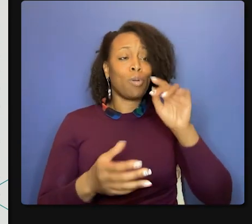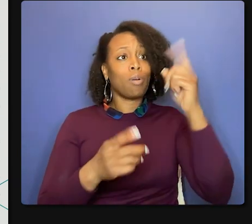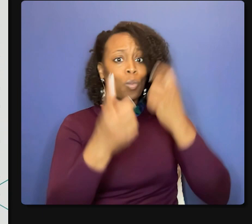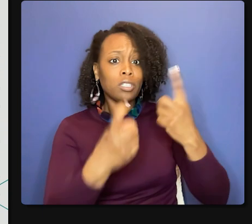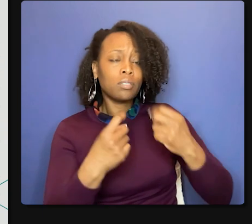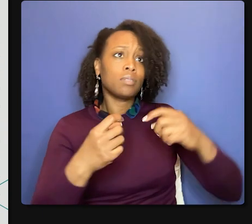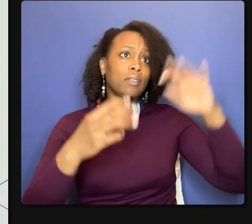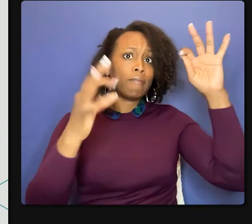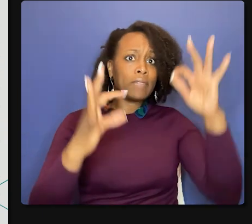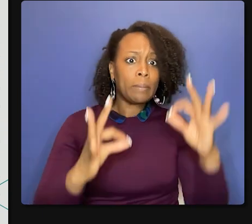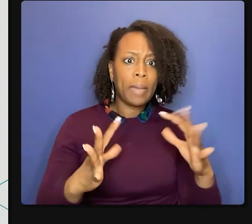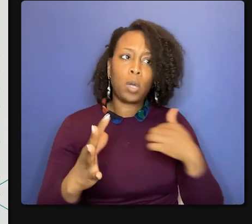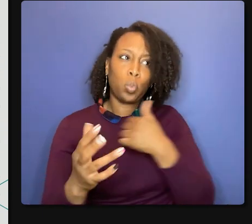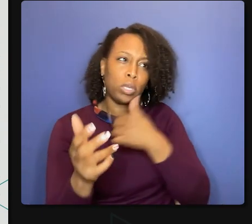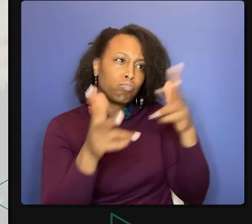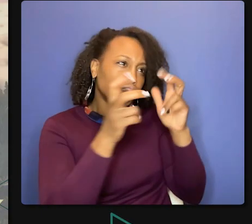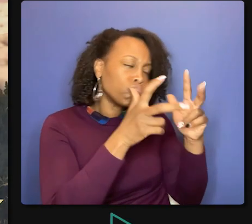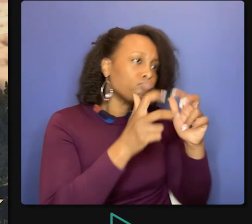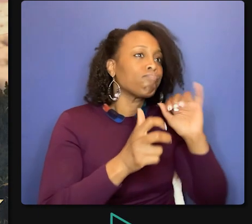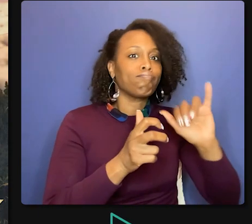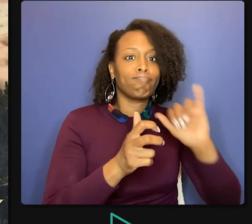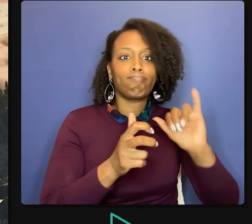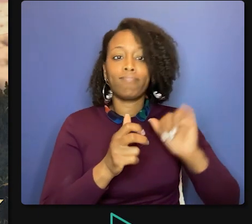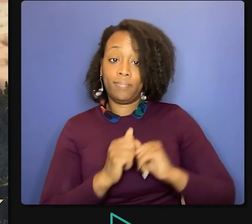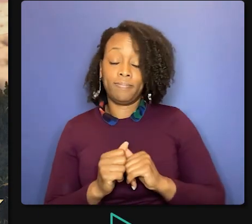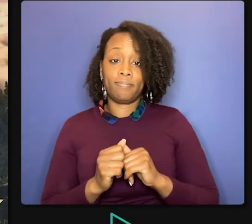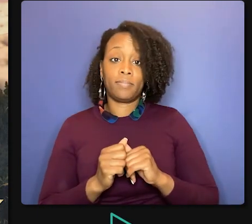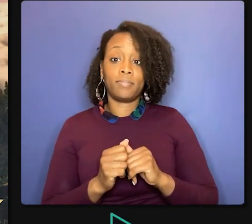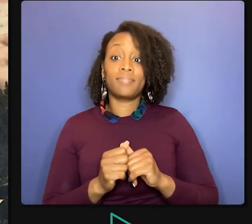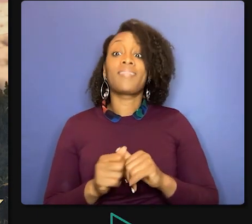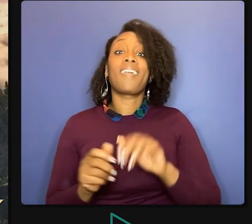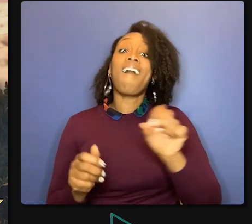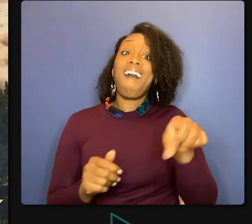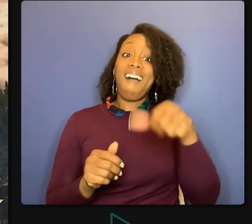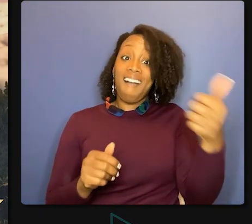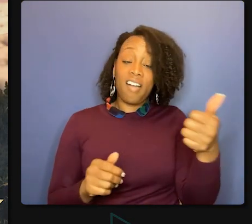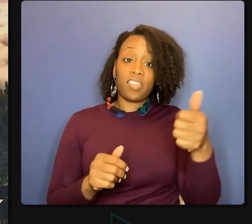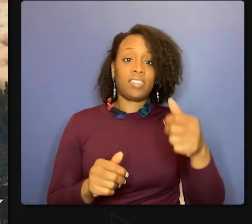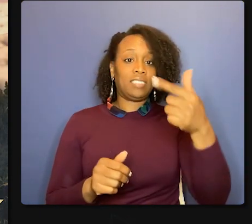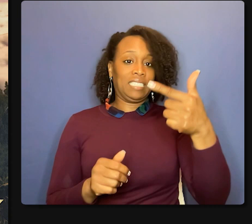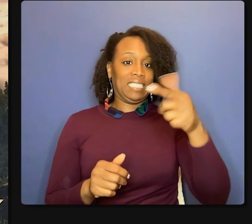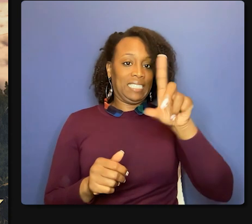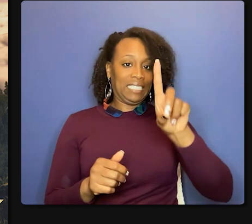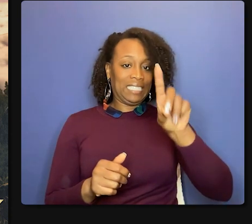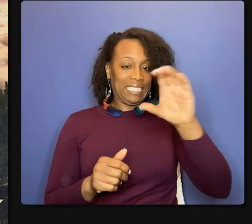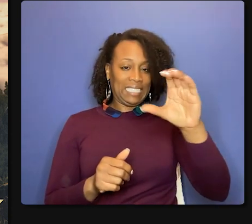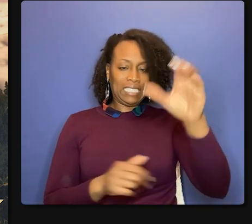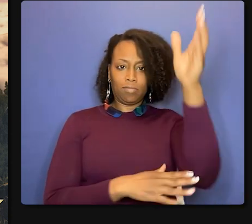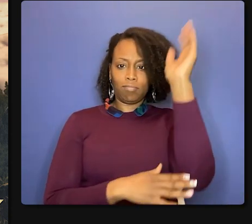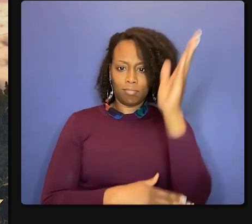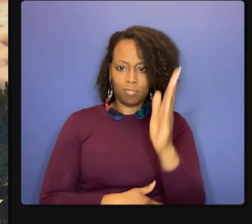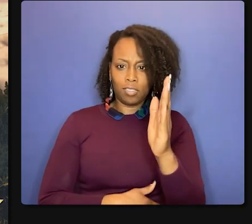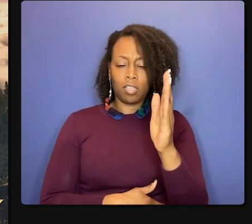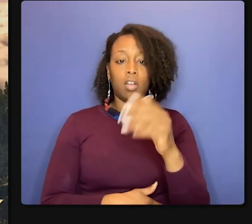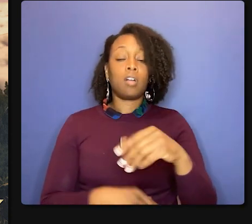and you get your feedback and really help those. So finally, I also encourage you to check out the GDC talk